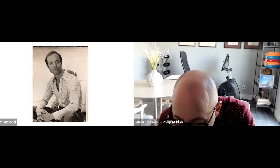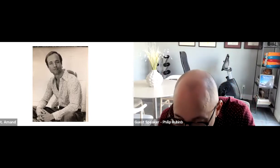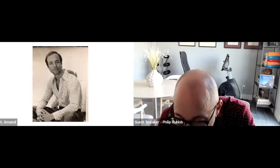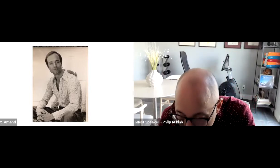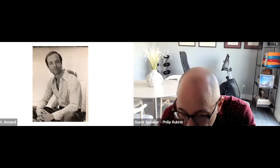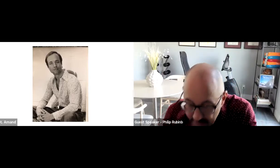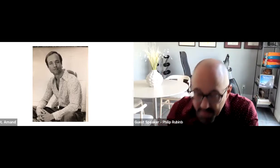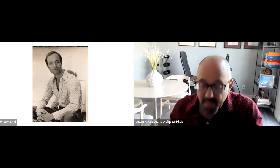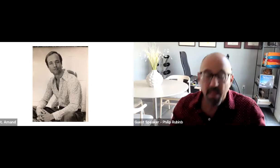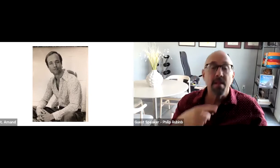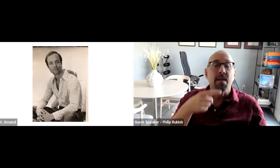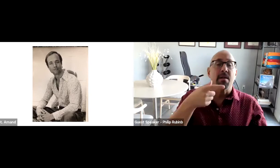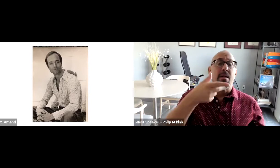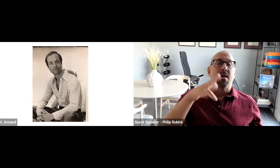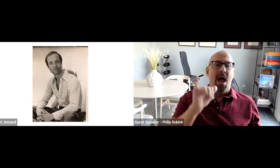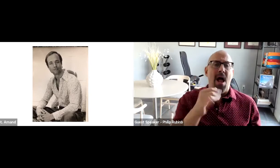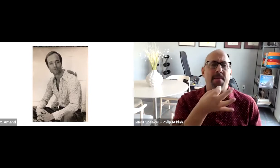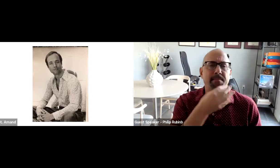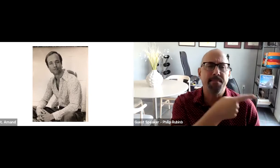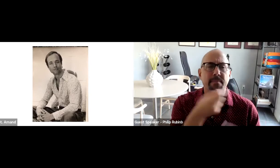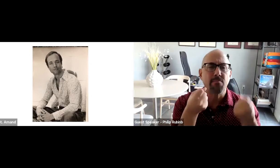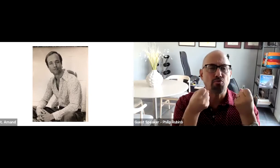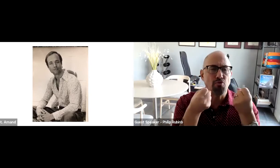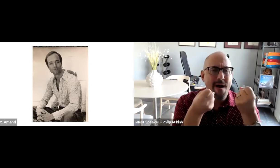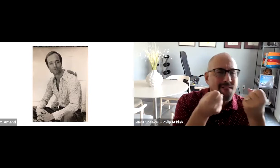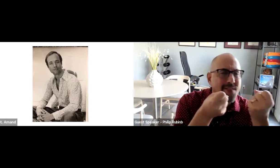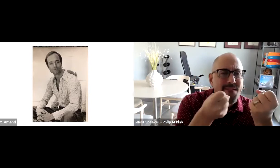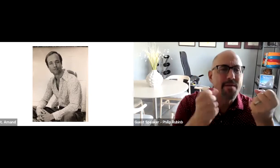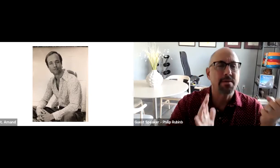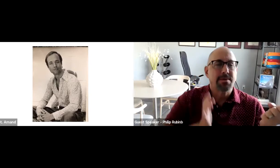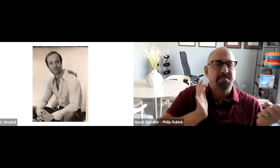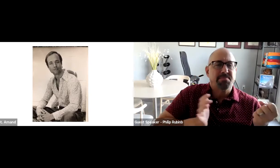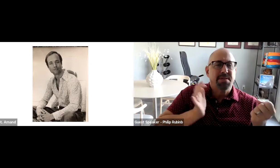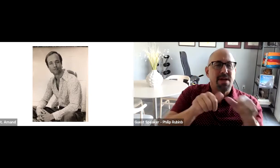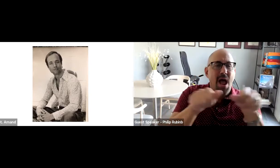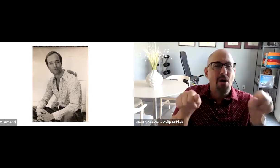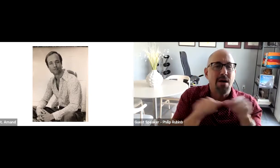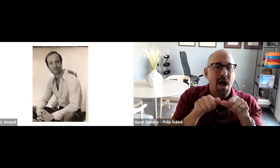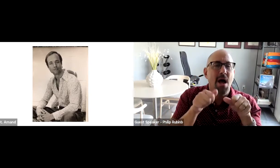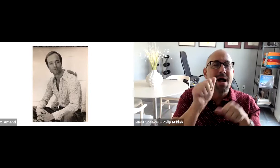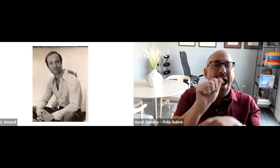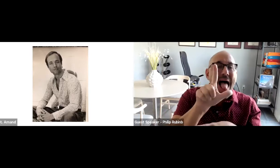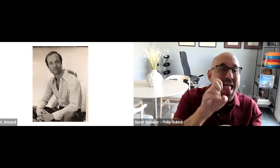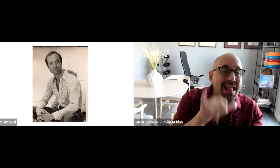that were there and what they were doing. Heh heh heh! Anyway, Guy was an expert